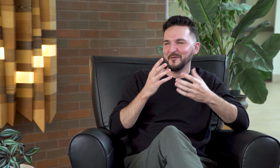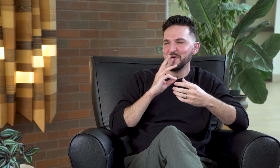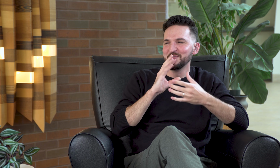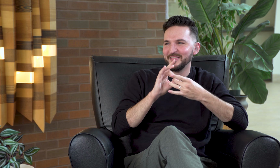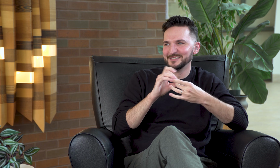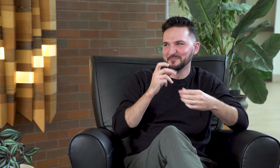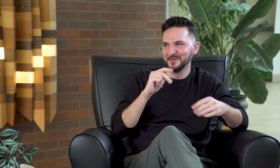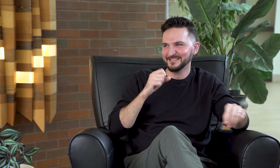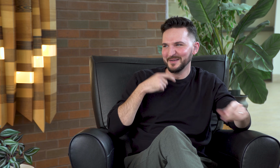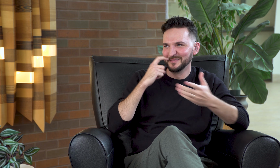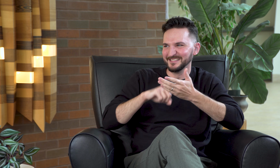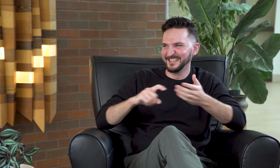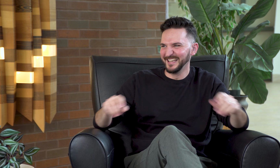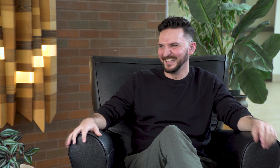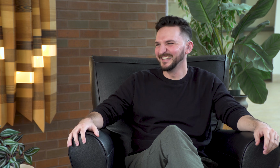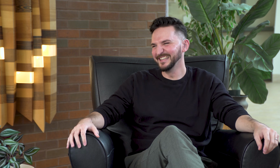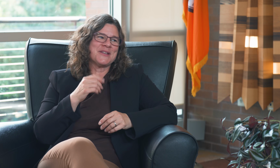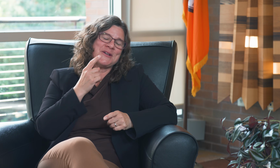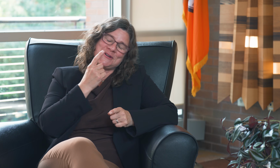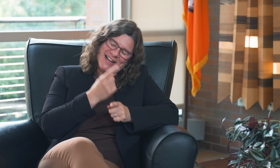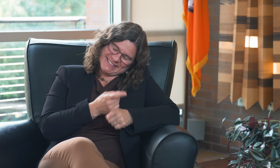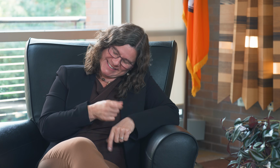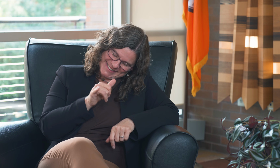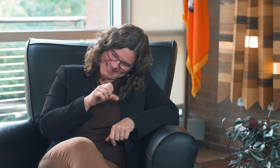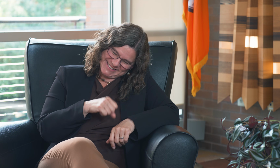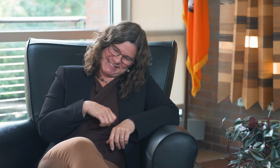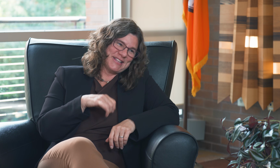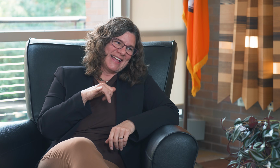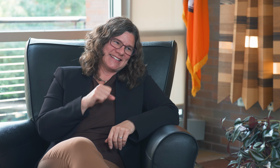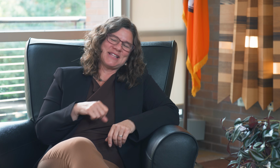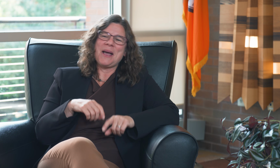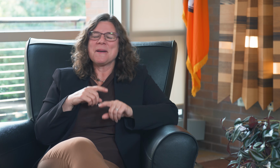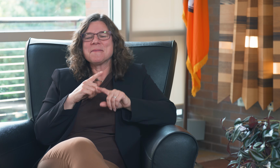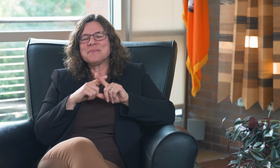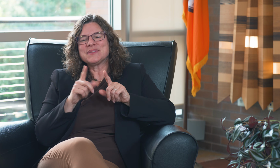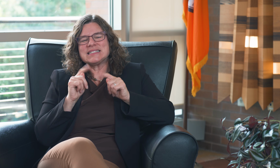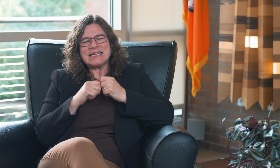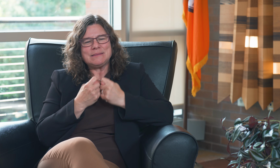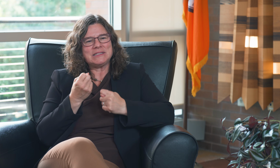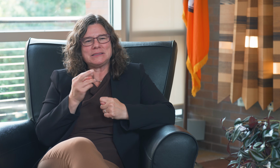A lot of aquatic sports. Right, yes.